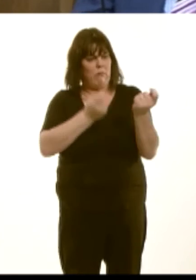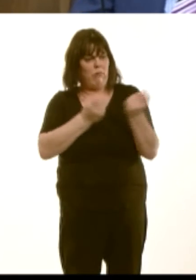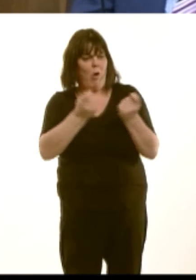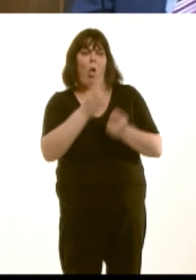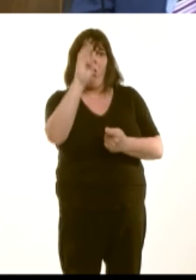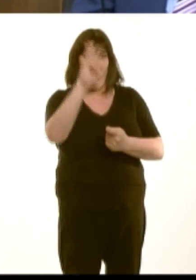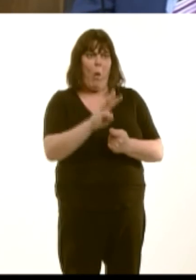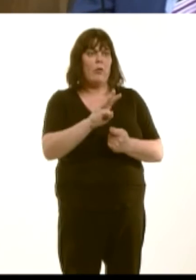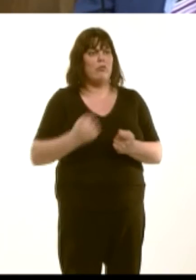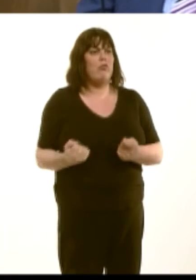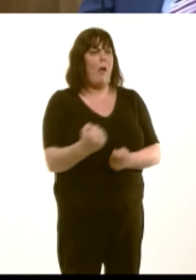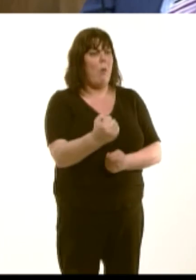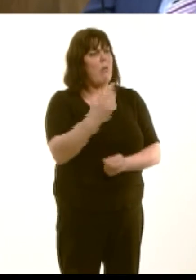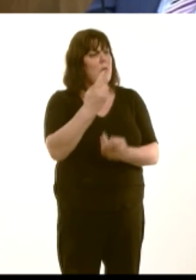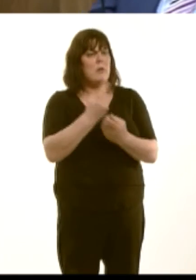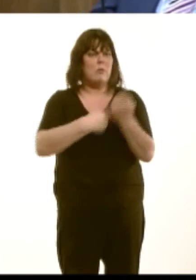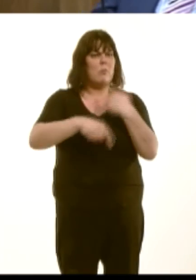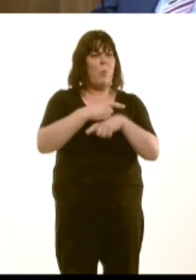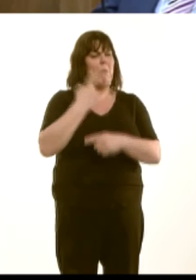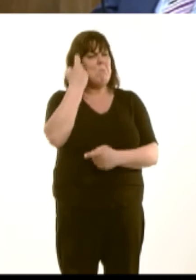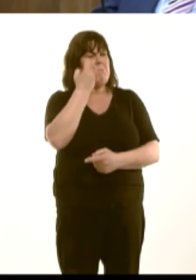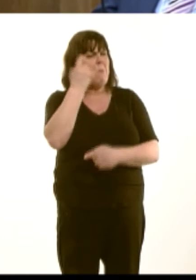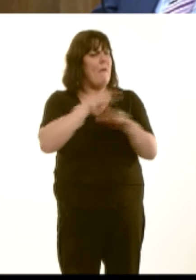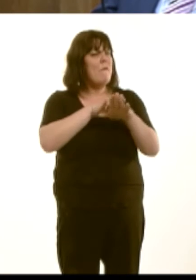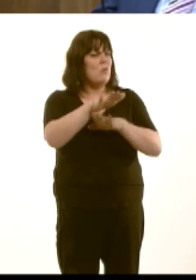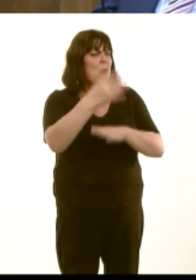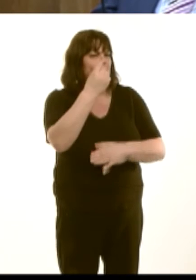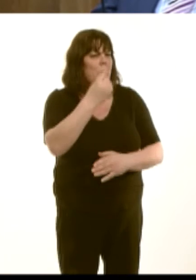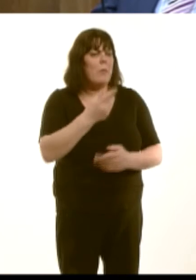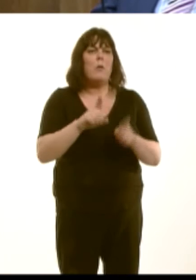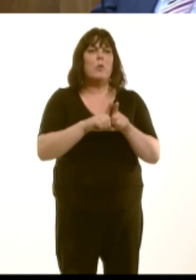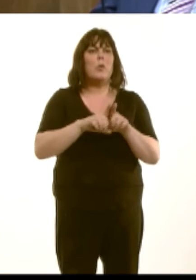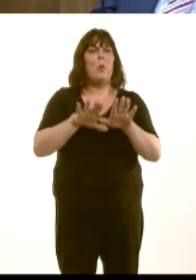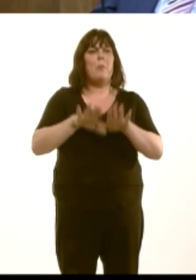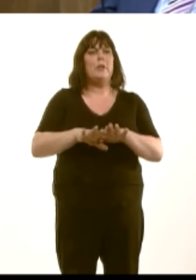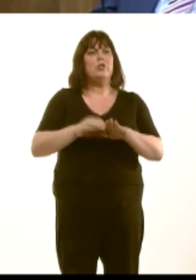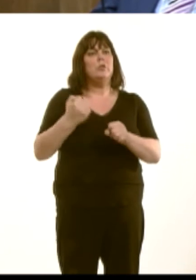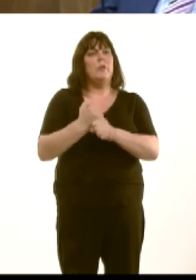and, of course, the current UK Government is more than happy to run what are, in effect,